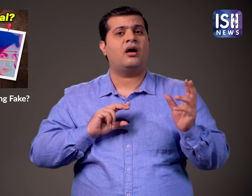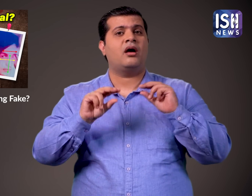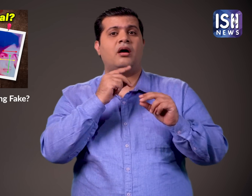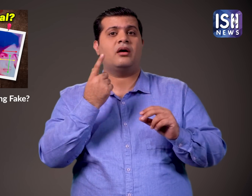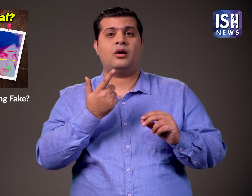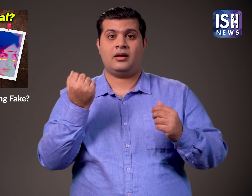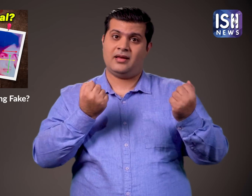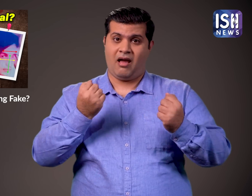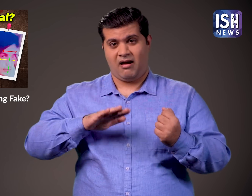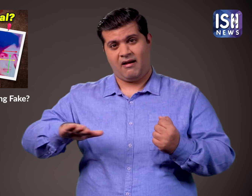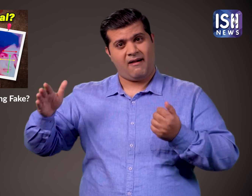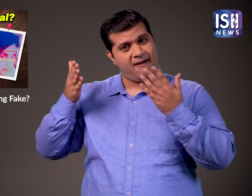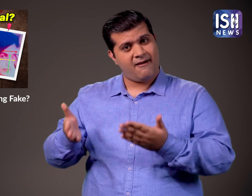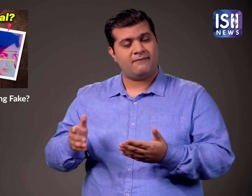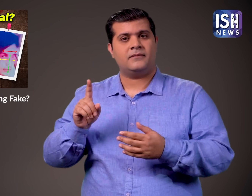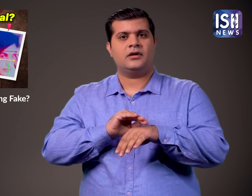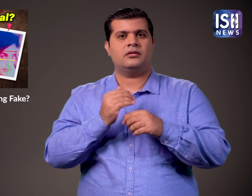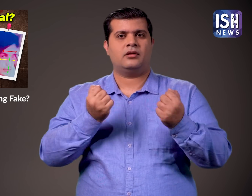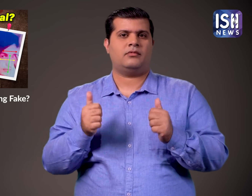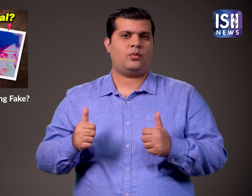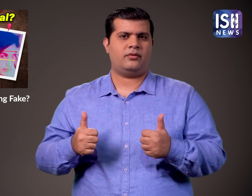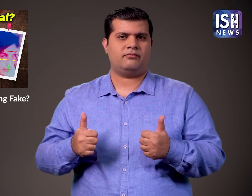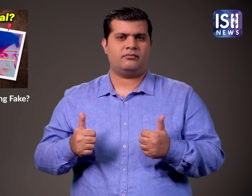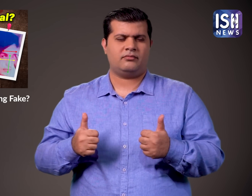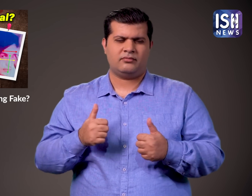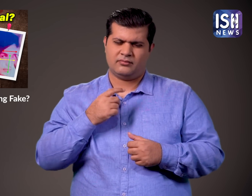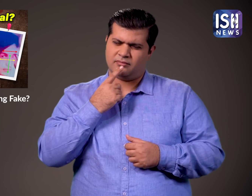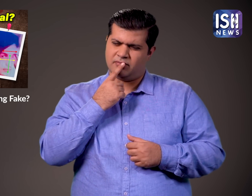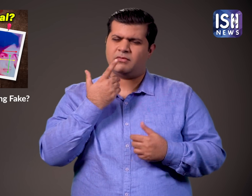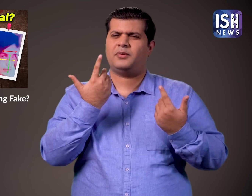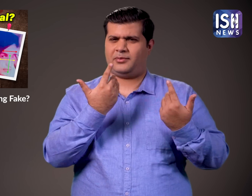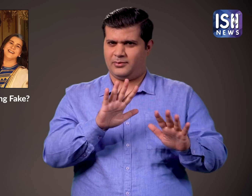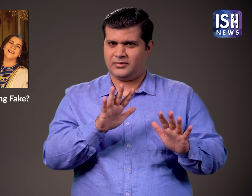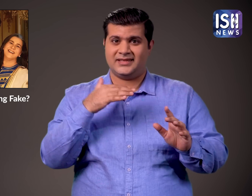Some reports suggest that there were cars, but no drivers. Hmmm... Okay!